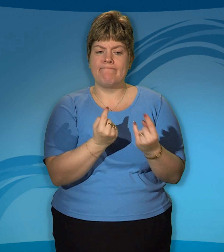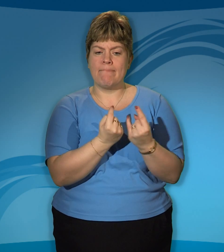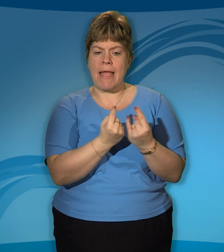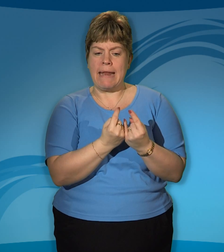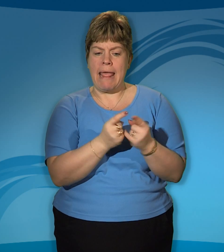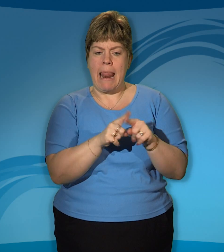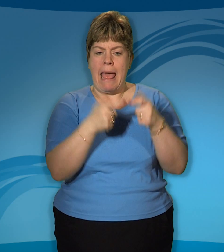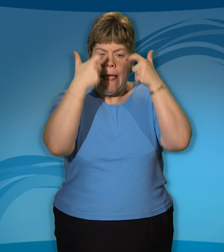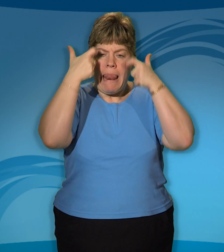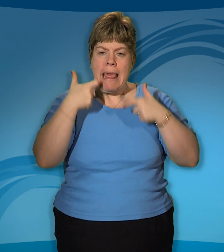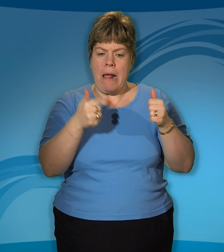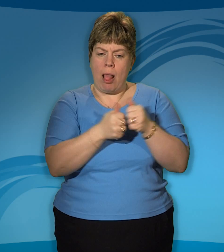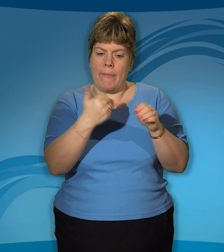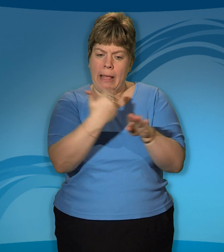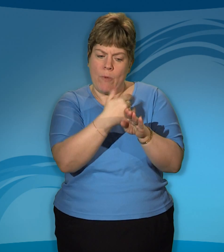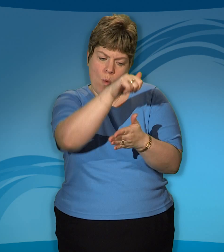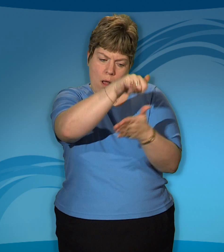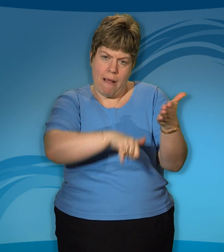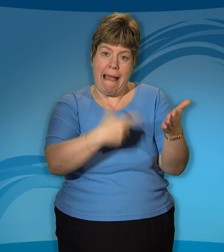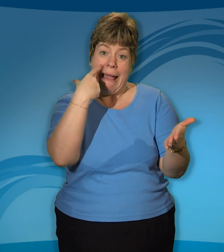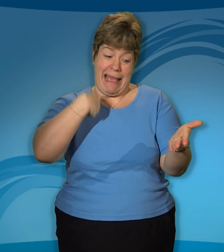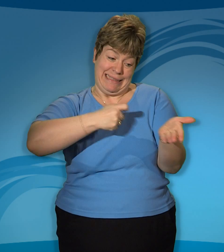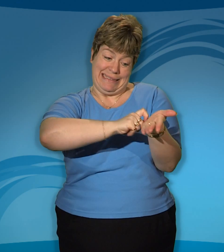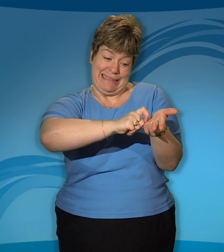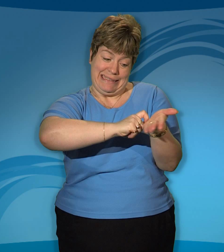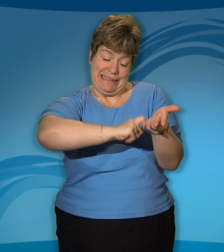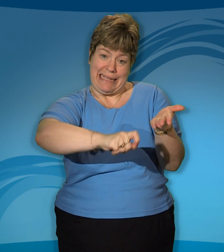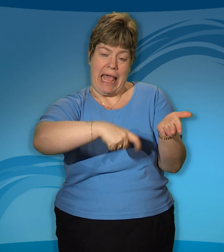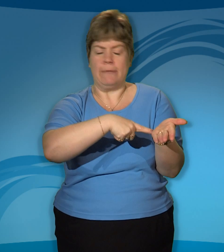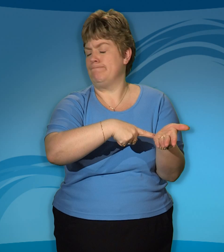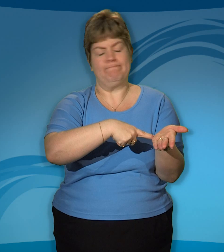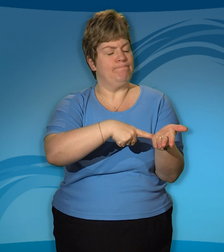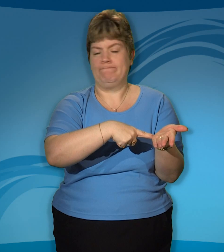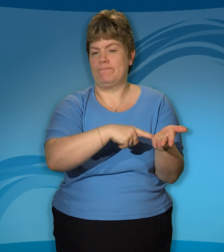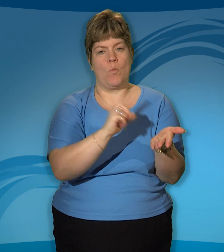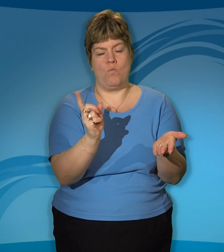Make any important decisions or sign important documents.